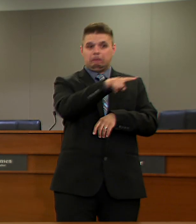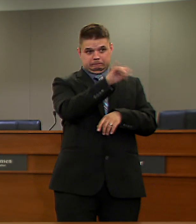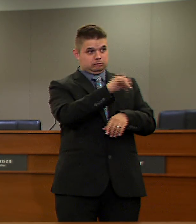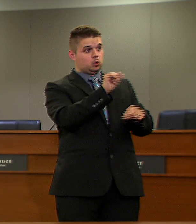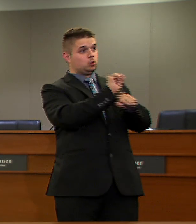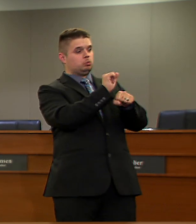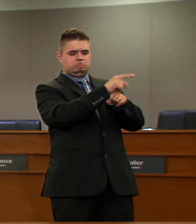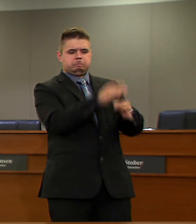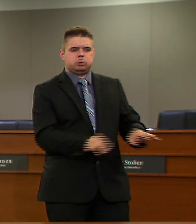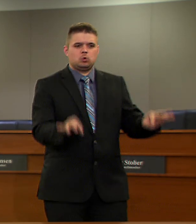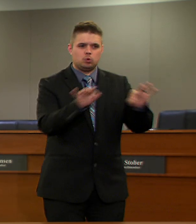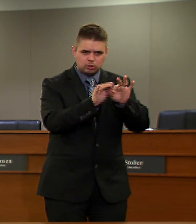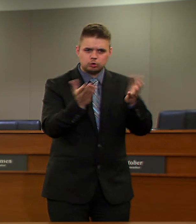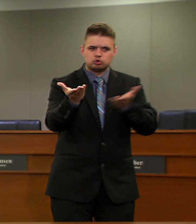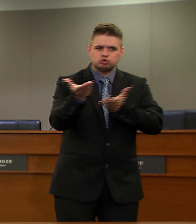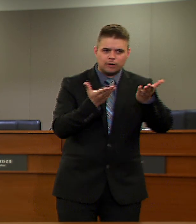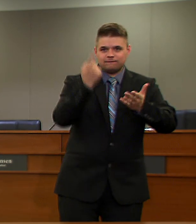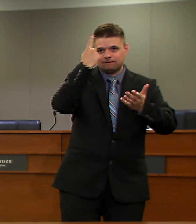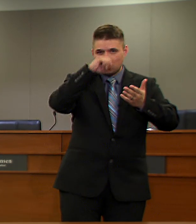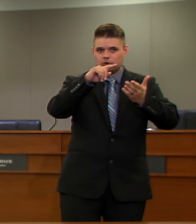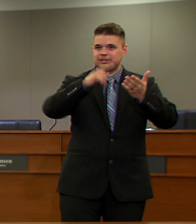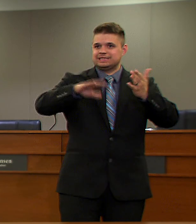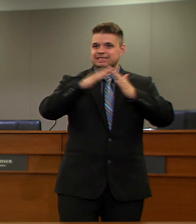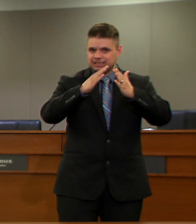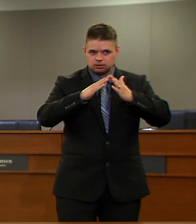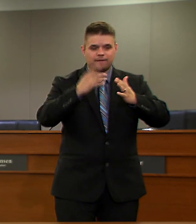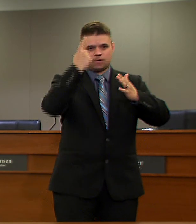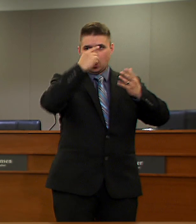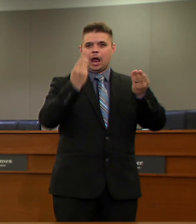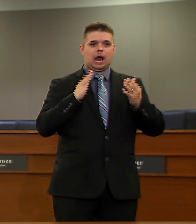A limited number of maintenance duties are needed to preserve